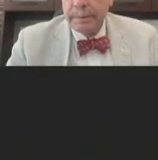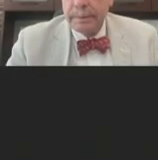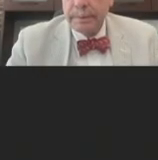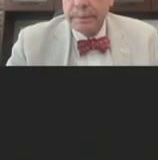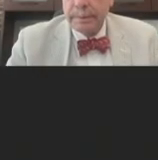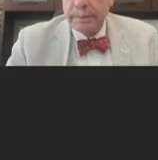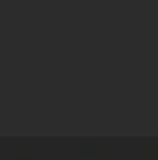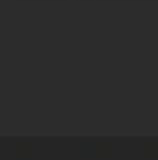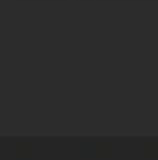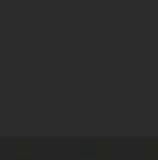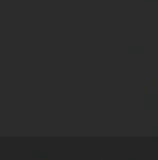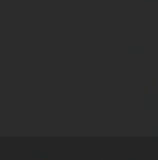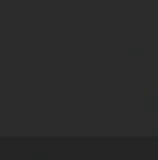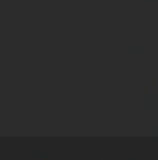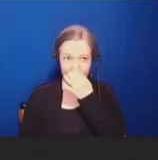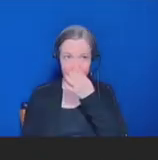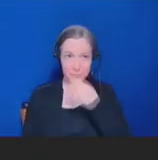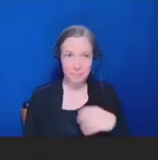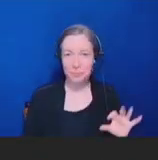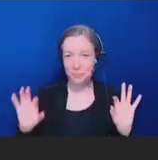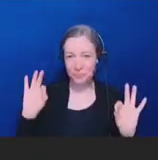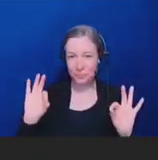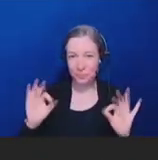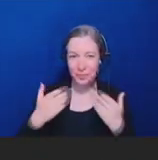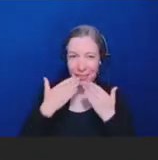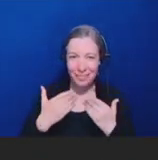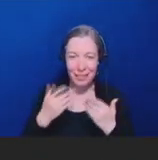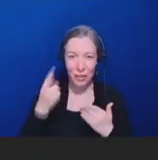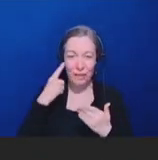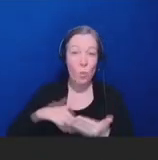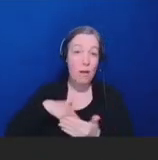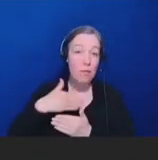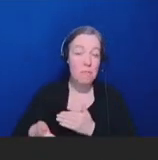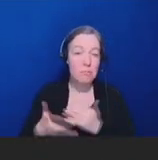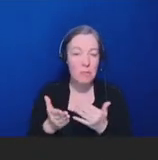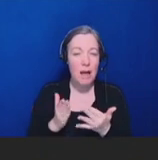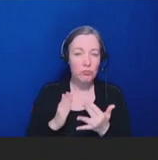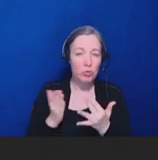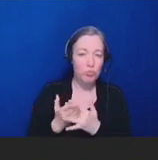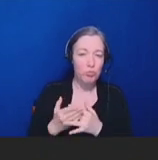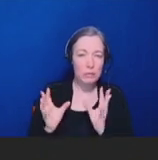session. Our next presentation is promoting public health by combating misinformation.